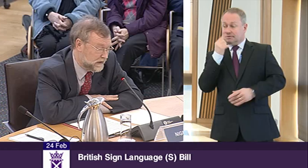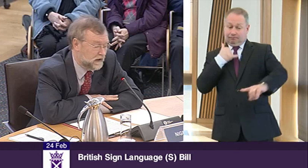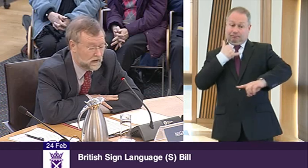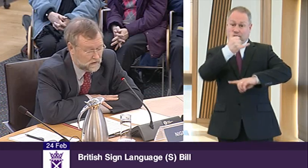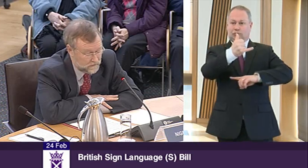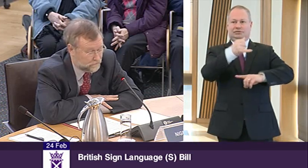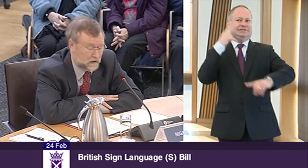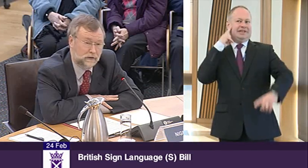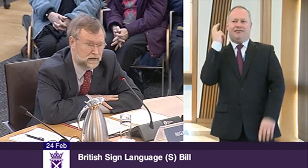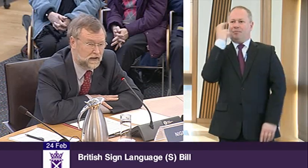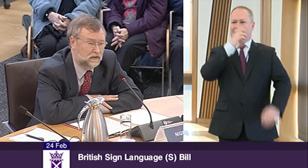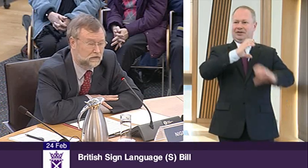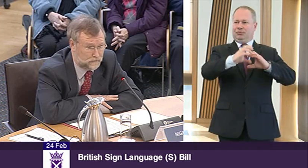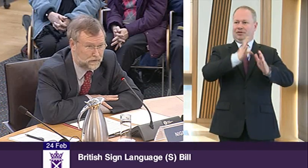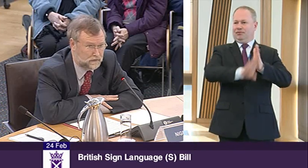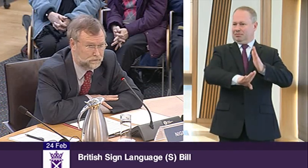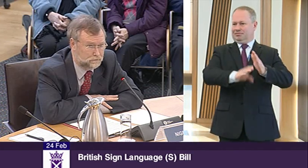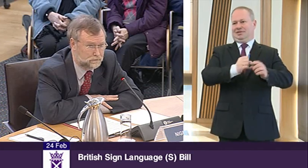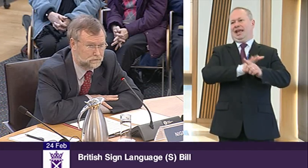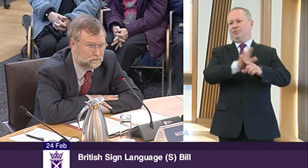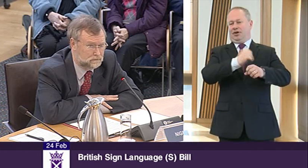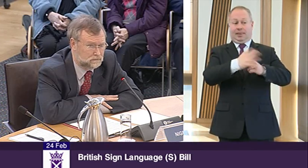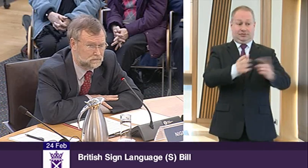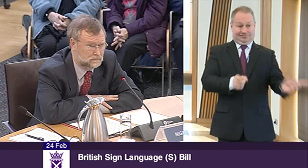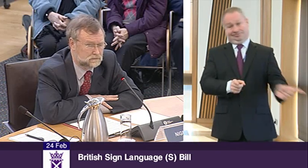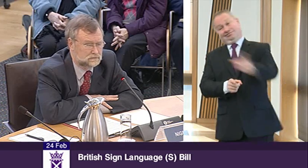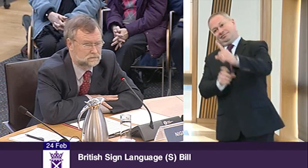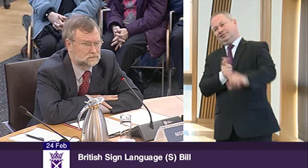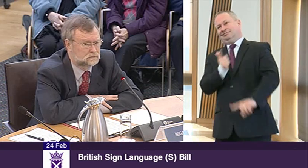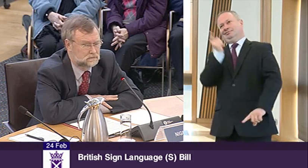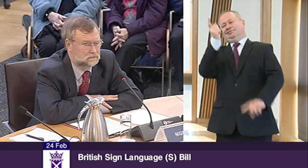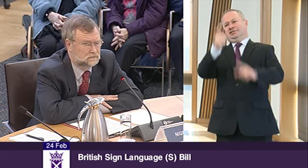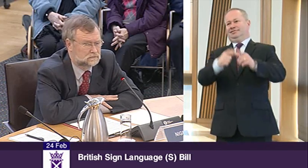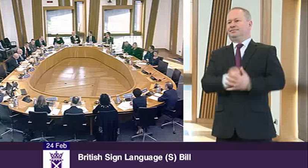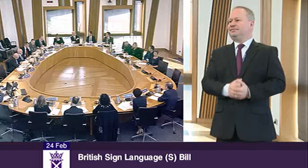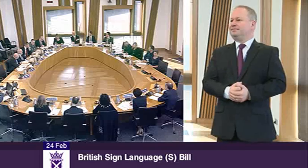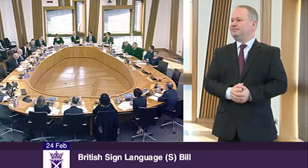it, is to bring a deafblind communicator to Grampian.